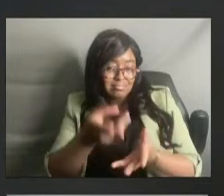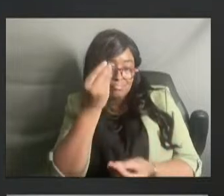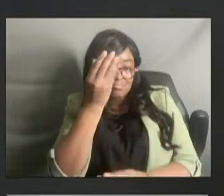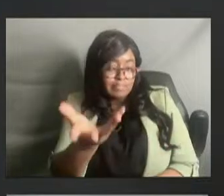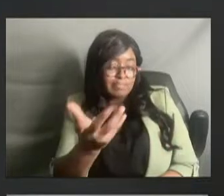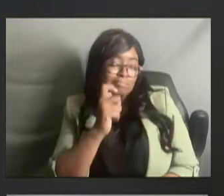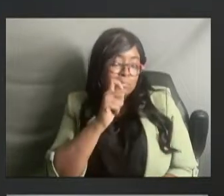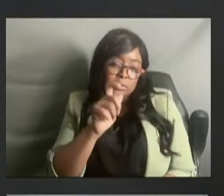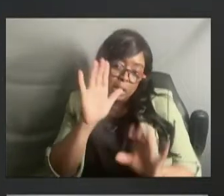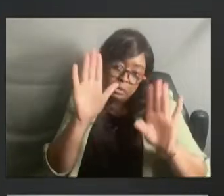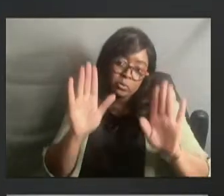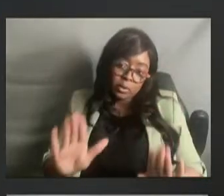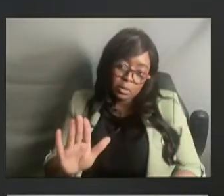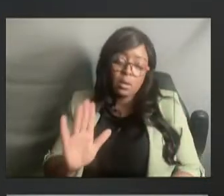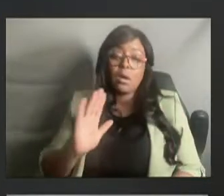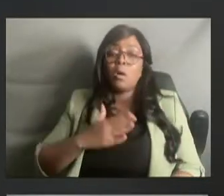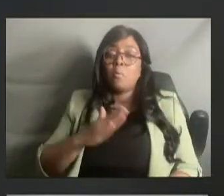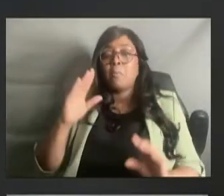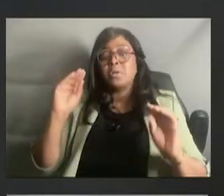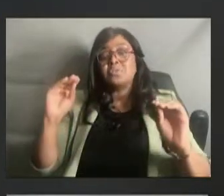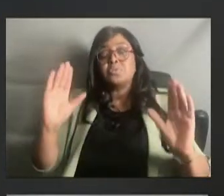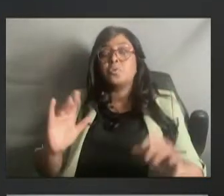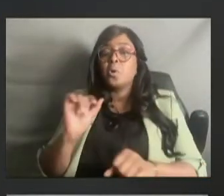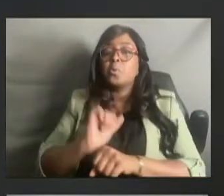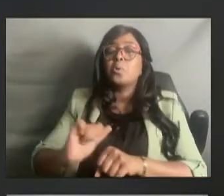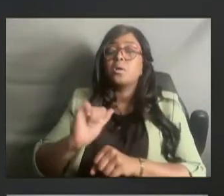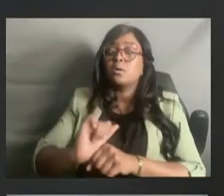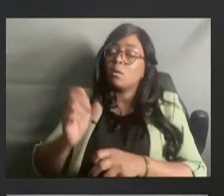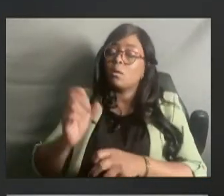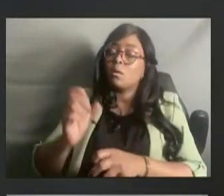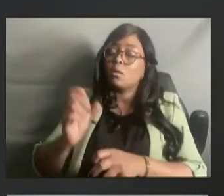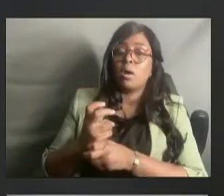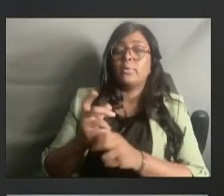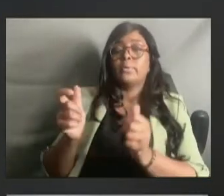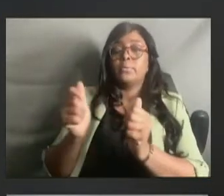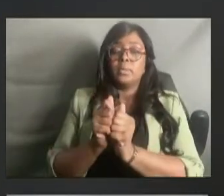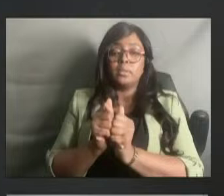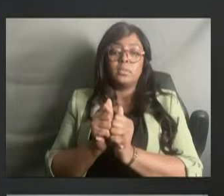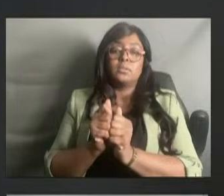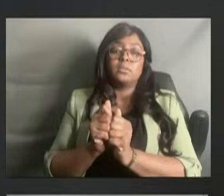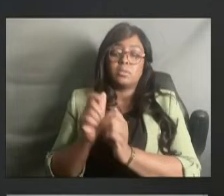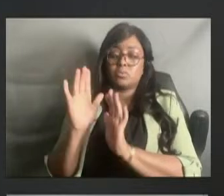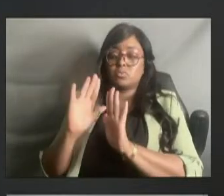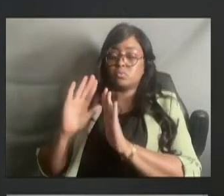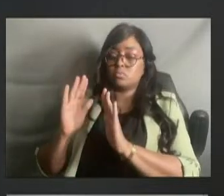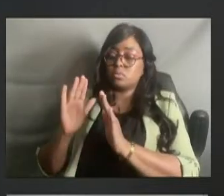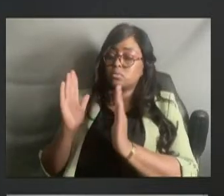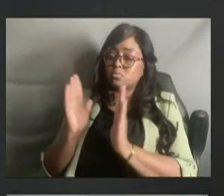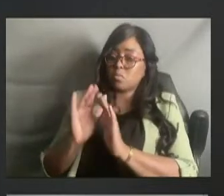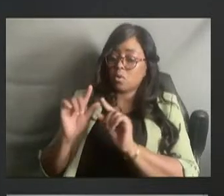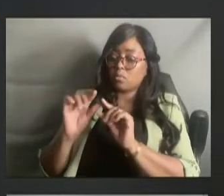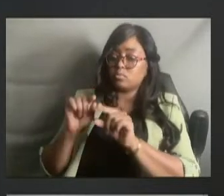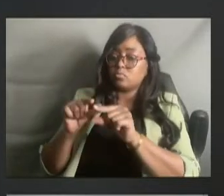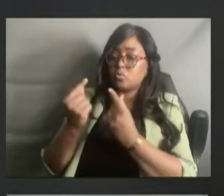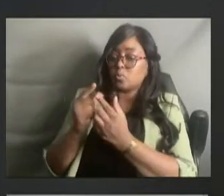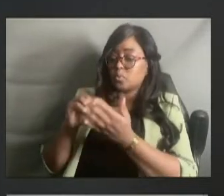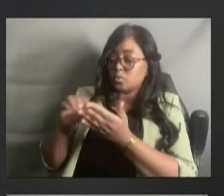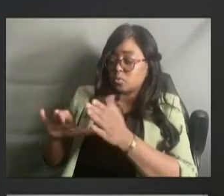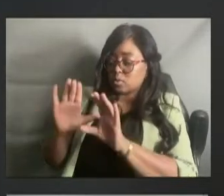their needs. And I and I'll be honest with you, it's not it's not great. Our our educators are